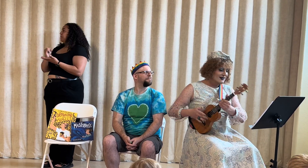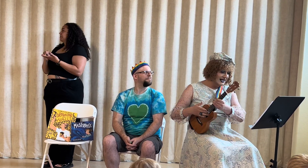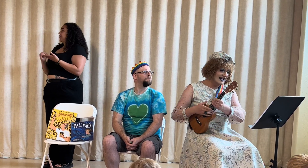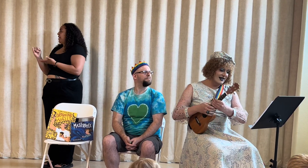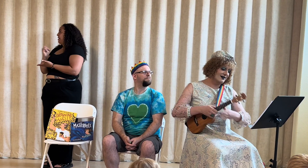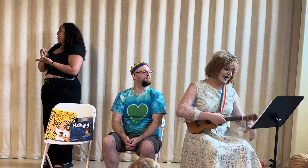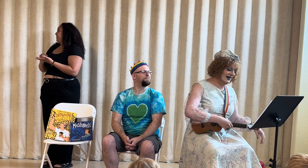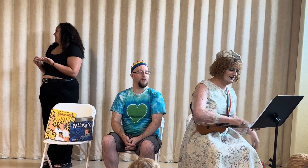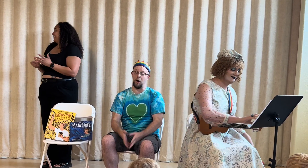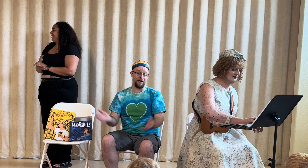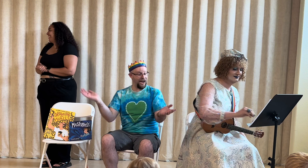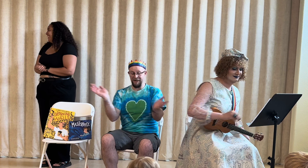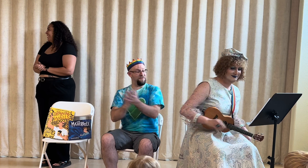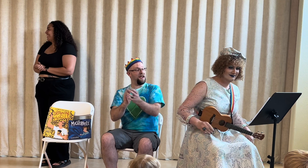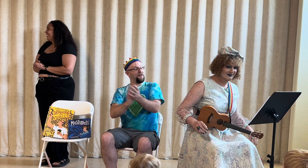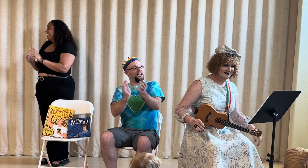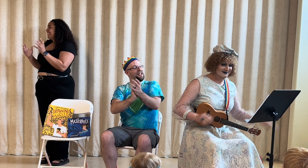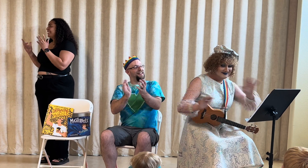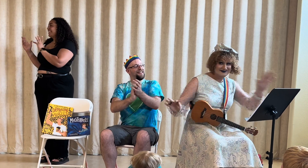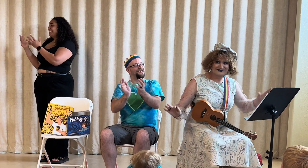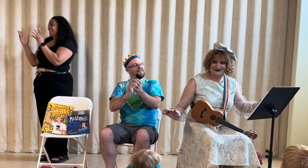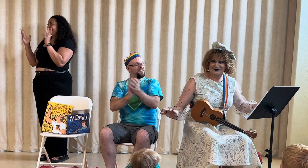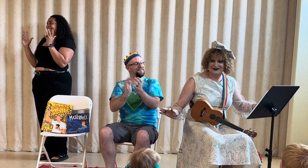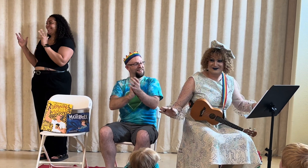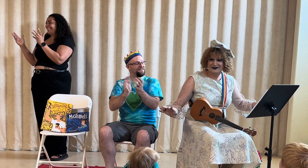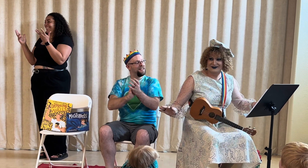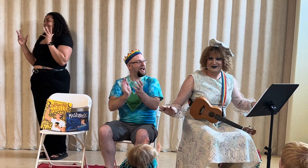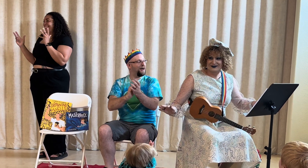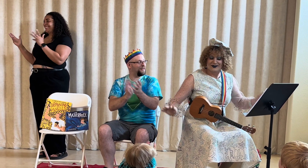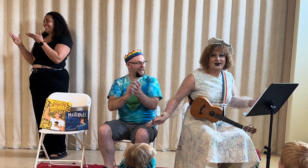That's it! Okay.